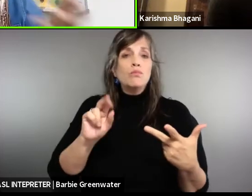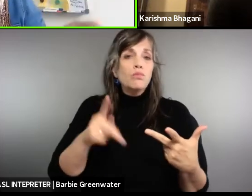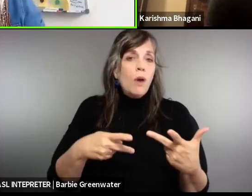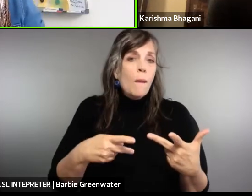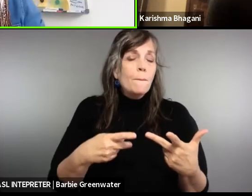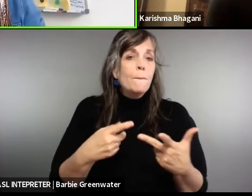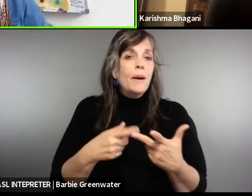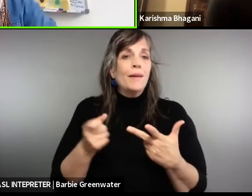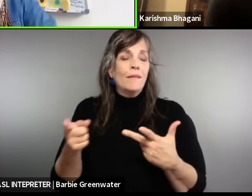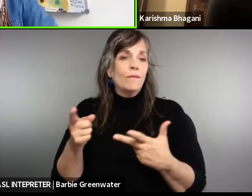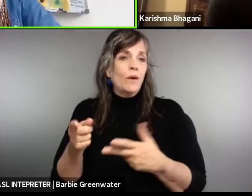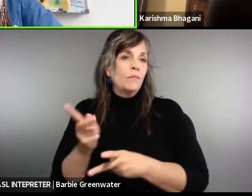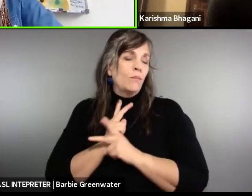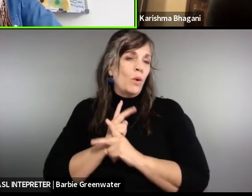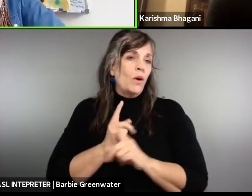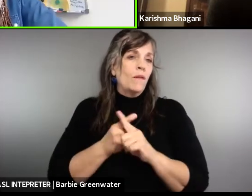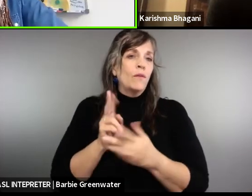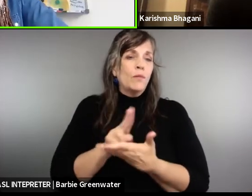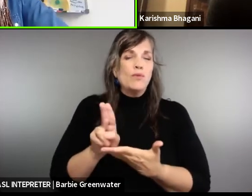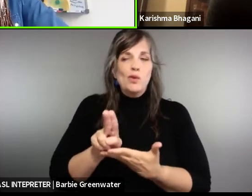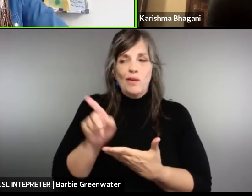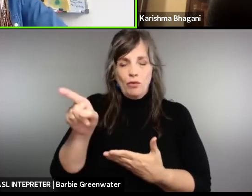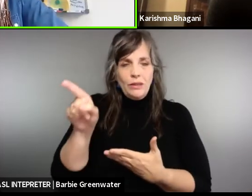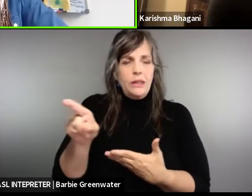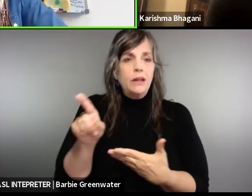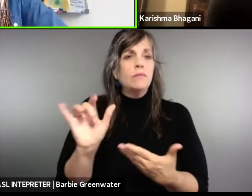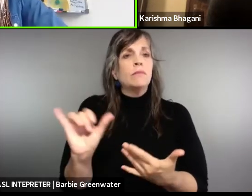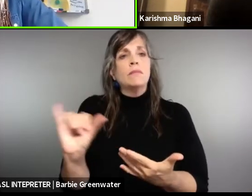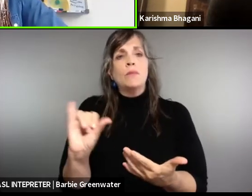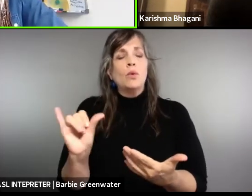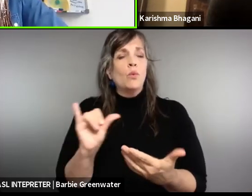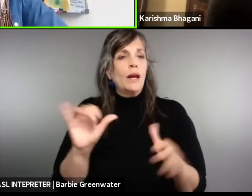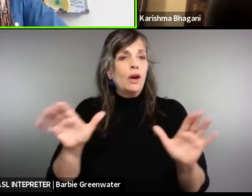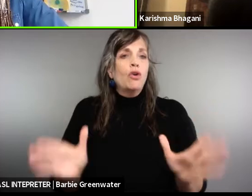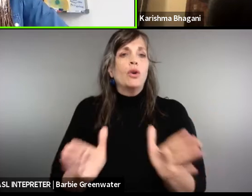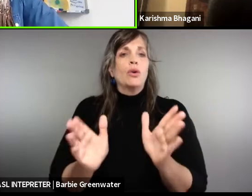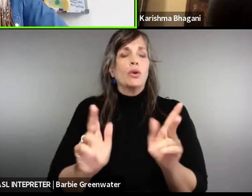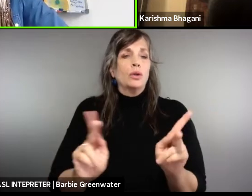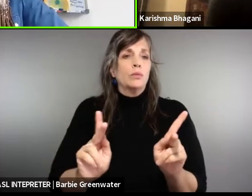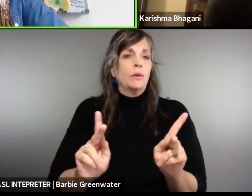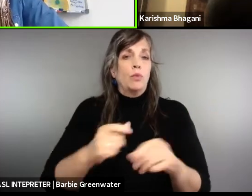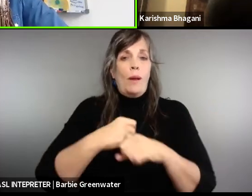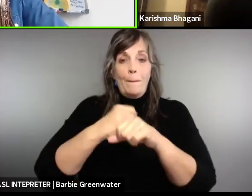of the University of Free State. And what we do is we encourage makers, theater makers,